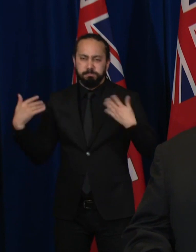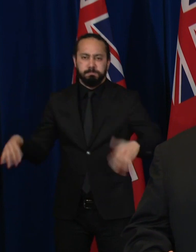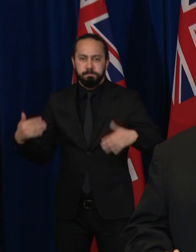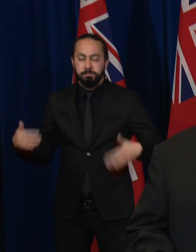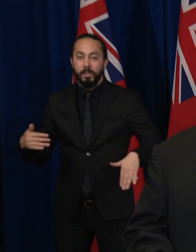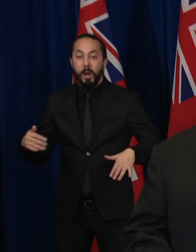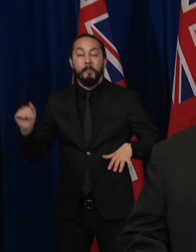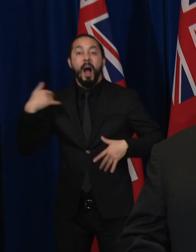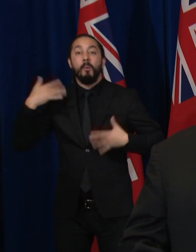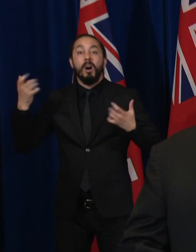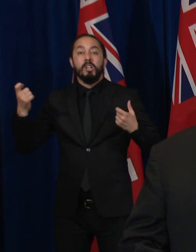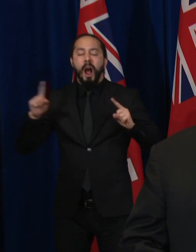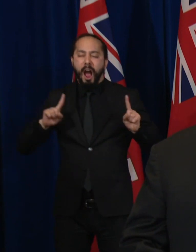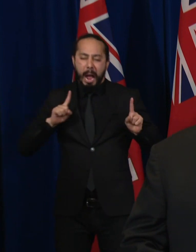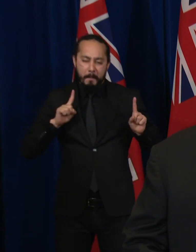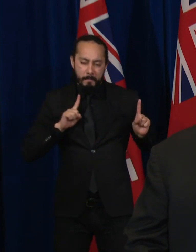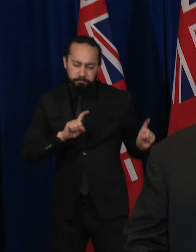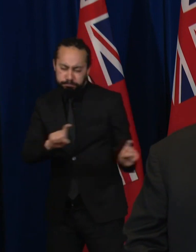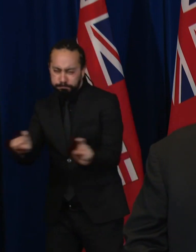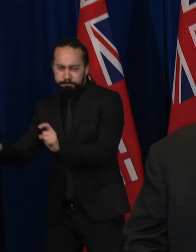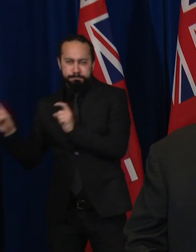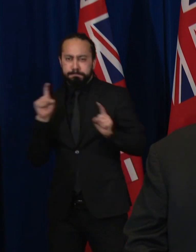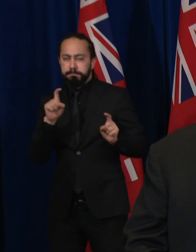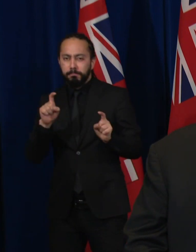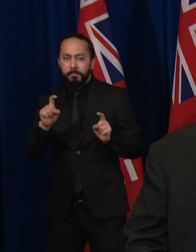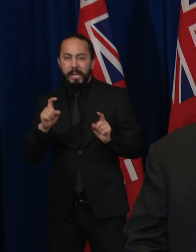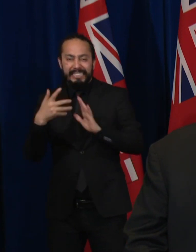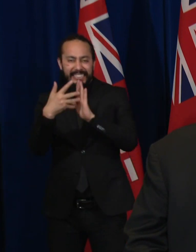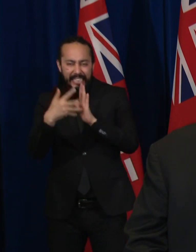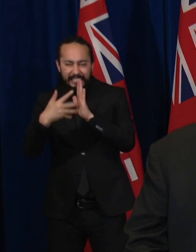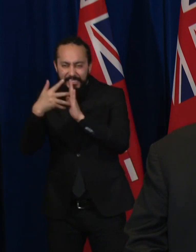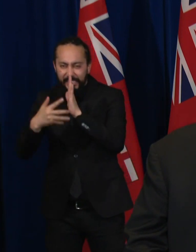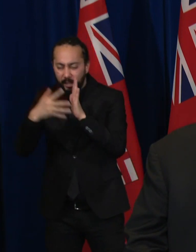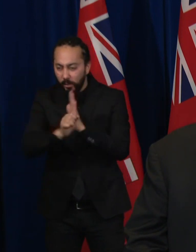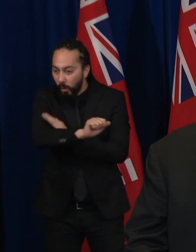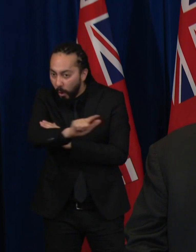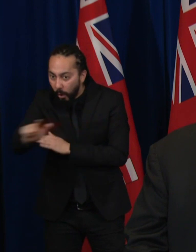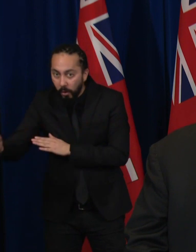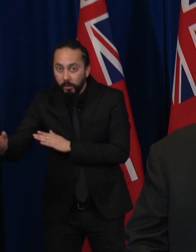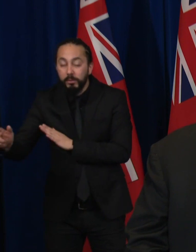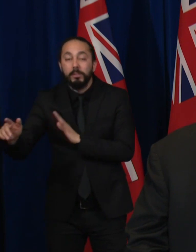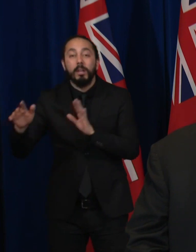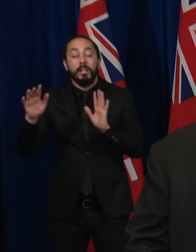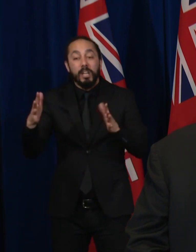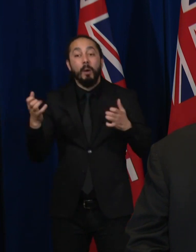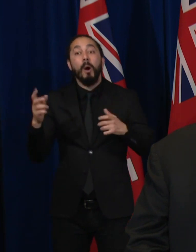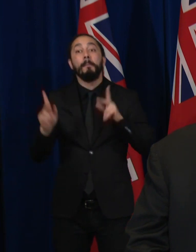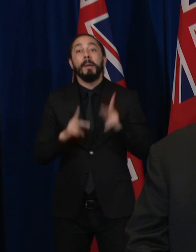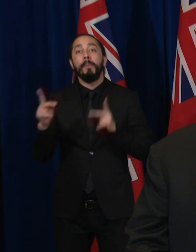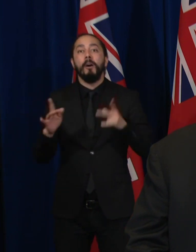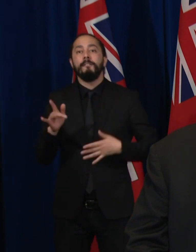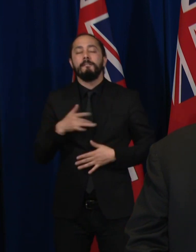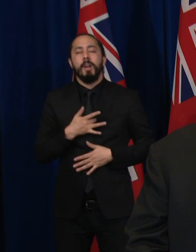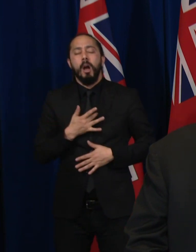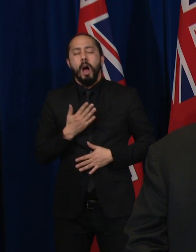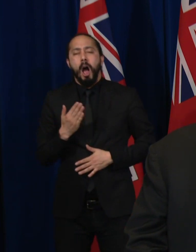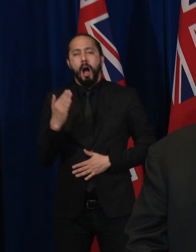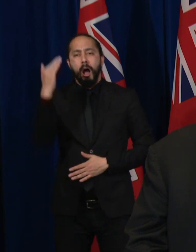whole system, get out there and make sure that we give people certainty. People want certainty, and that goes